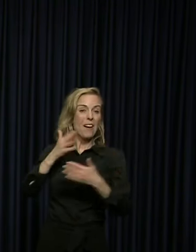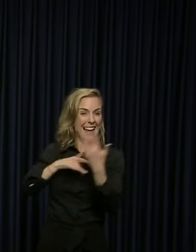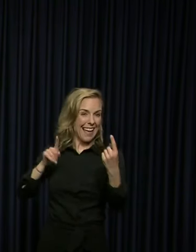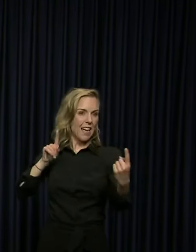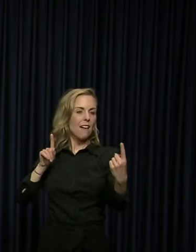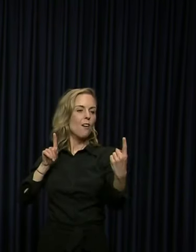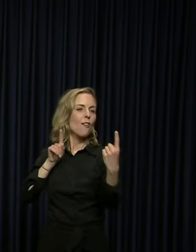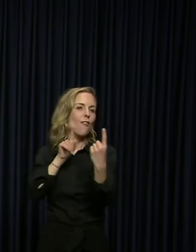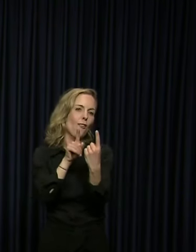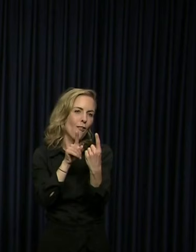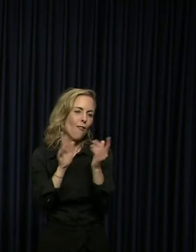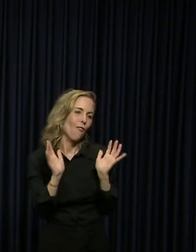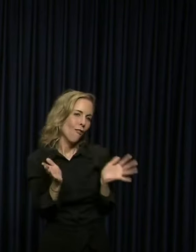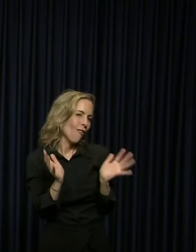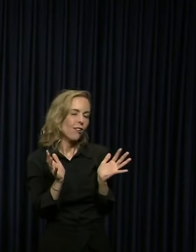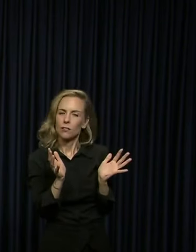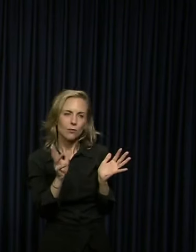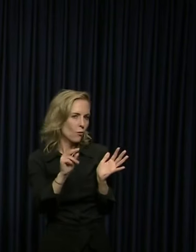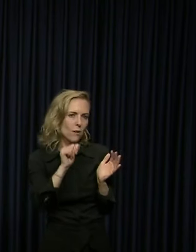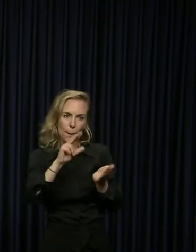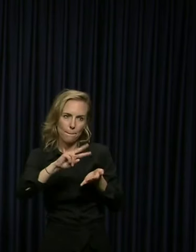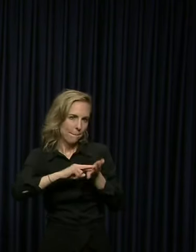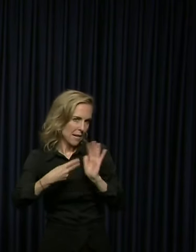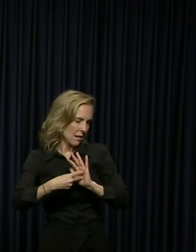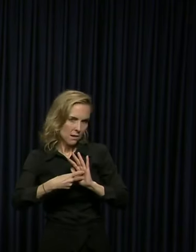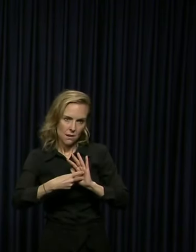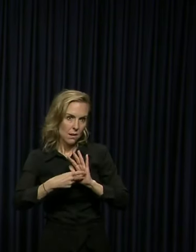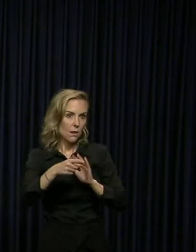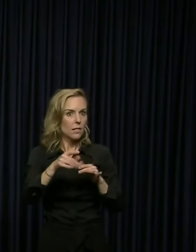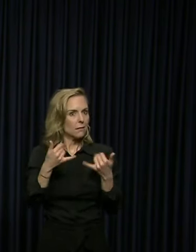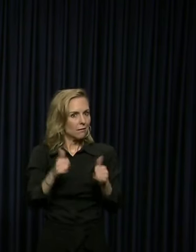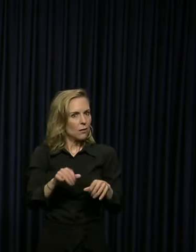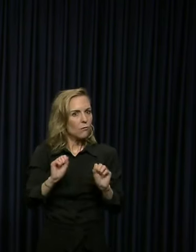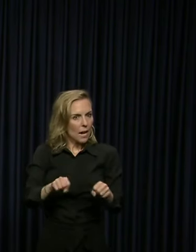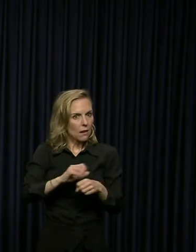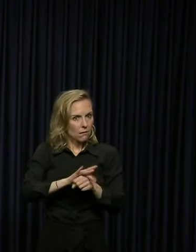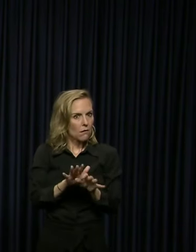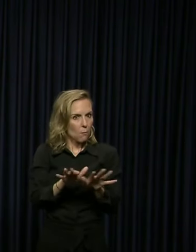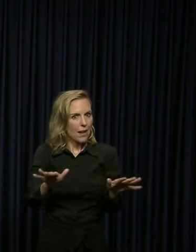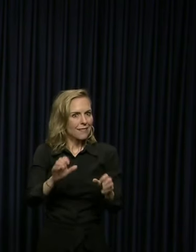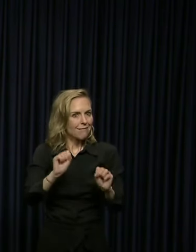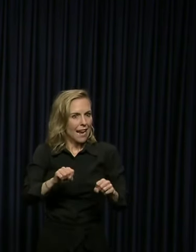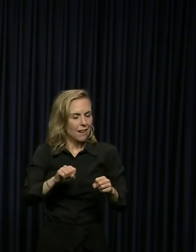AND WHAT IT DOES IS IT PREVENTS THOSE DROPLETS FROM COMING FROM